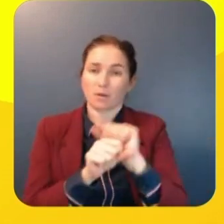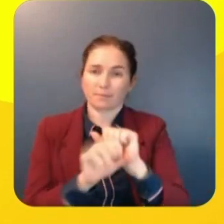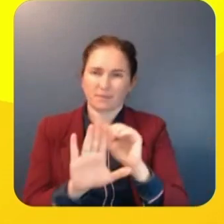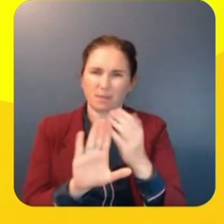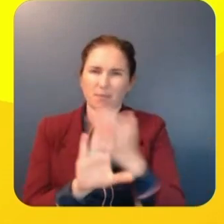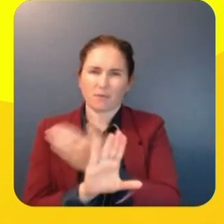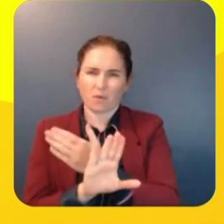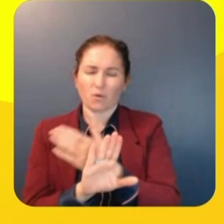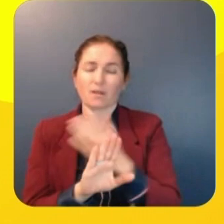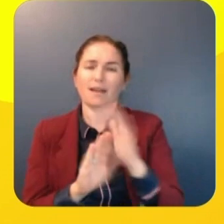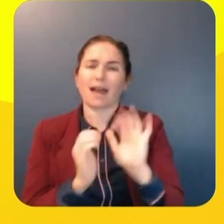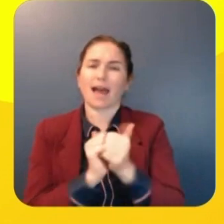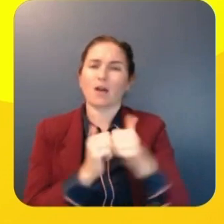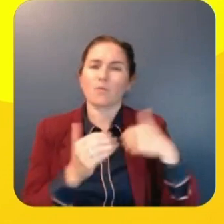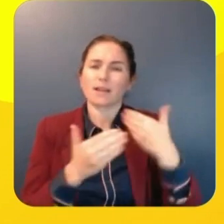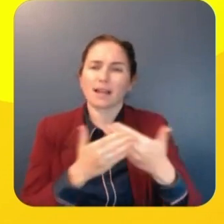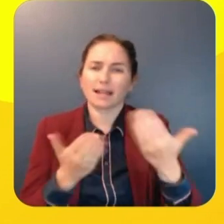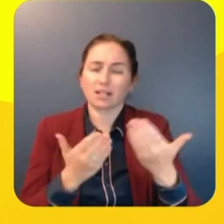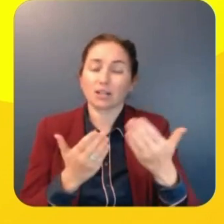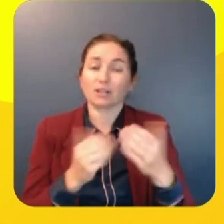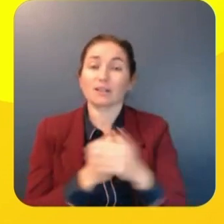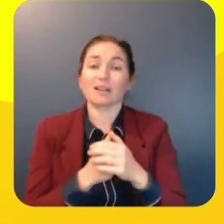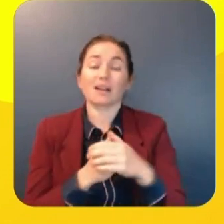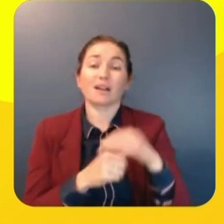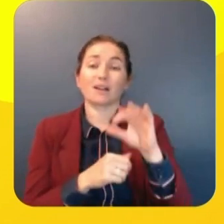Our framework does not come from or operate in a vacuum.